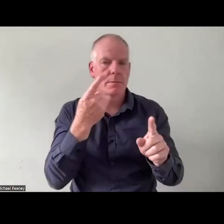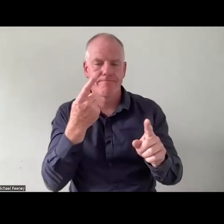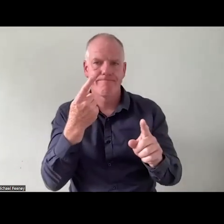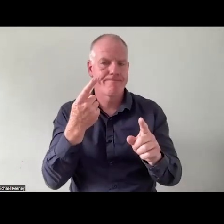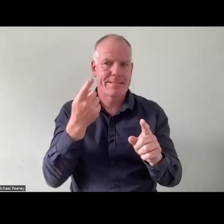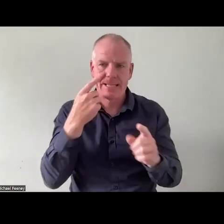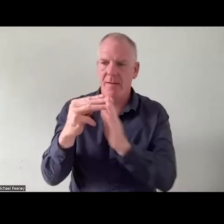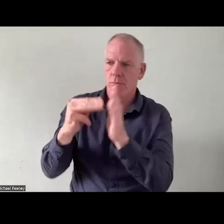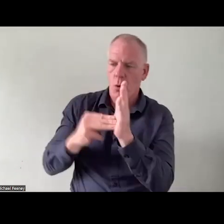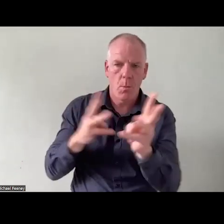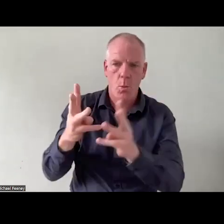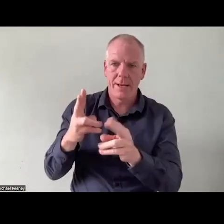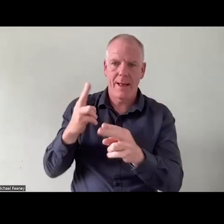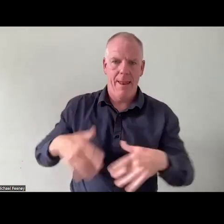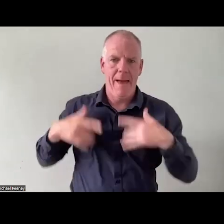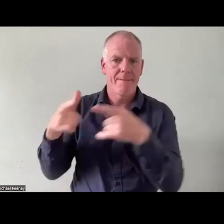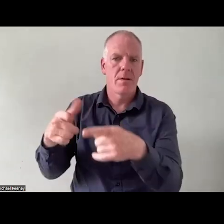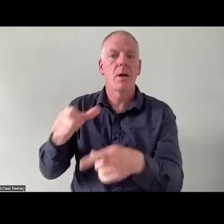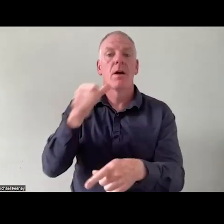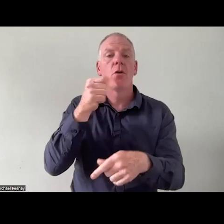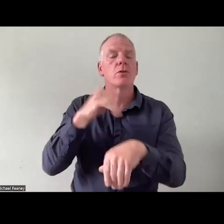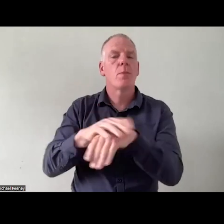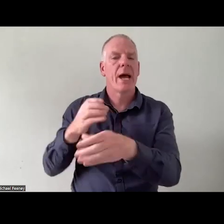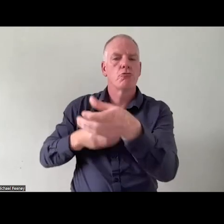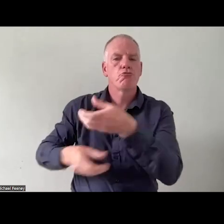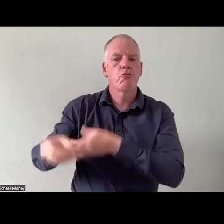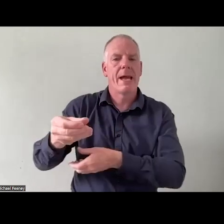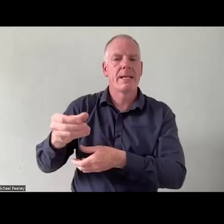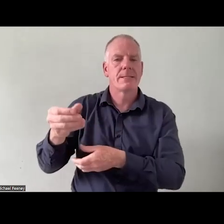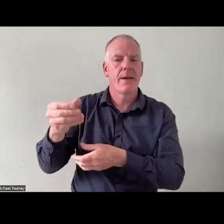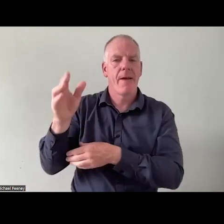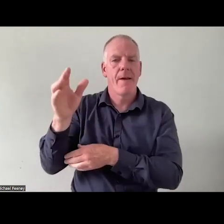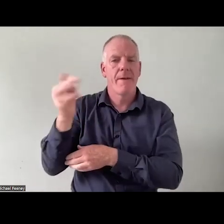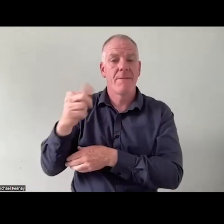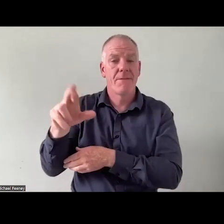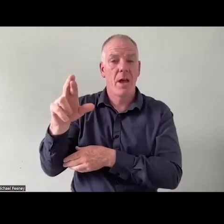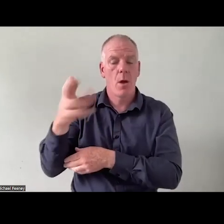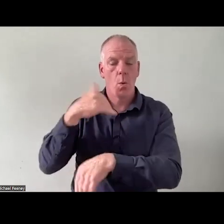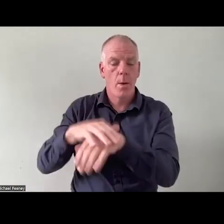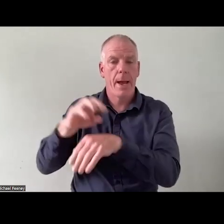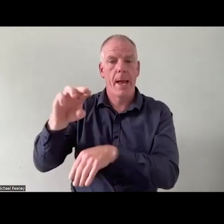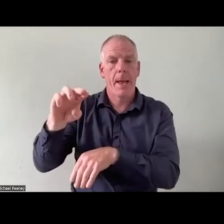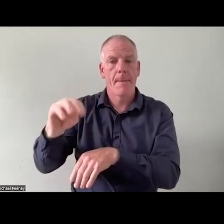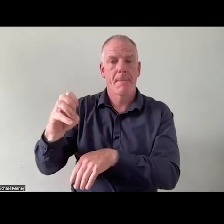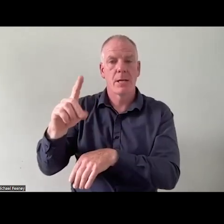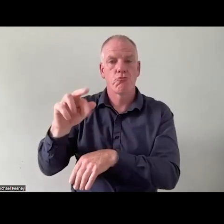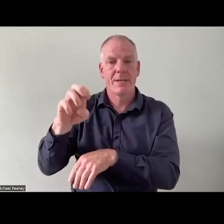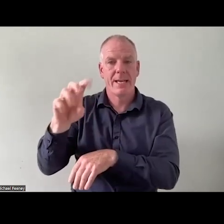So, the first big test was at a trade fair in Madrid. This was a trade fair run by the National Association of the Blind